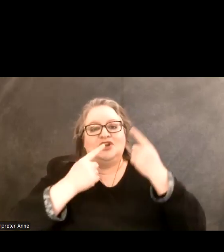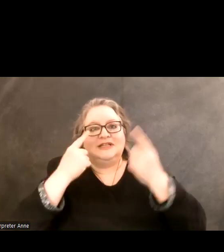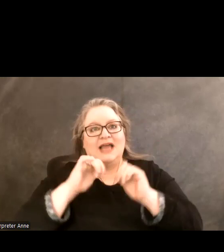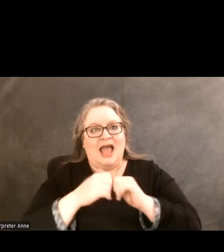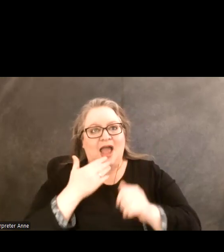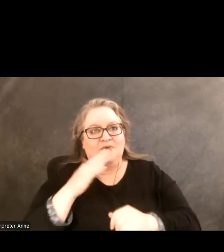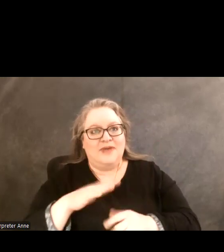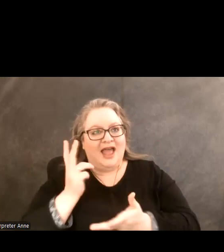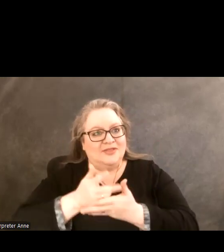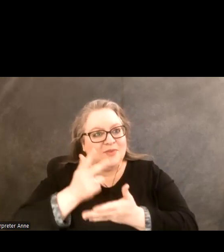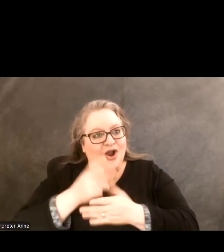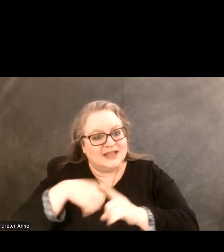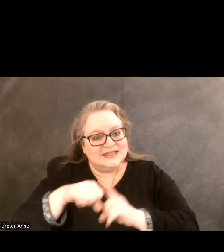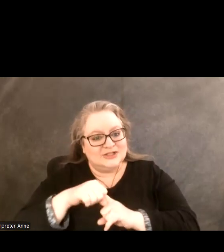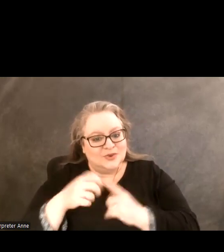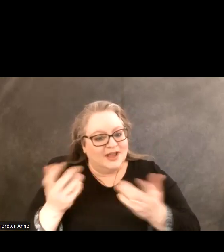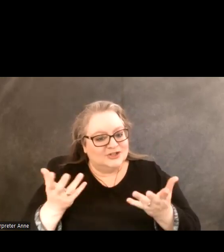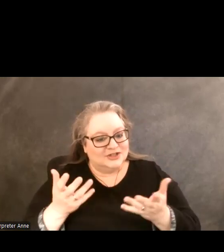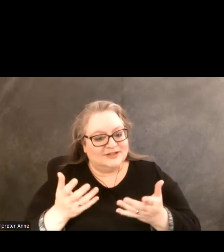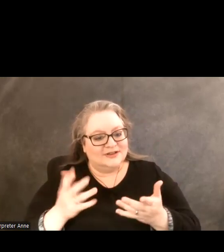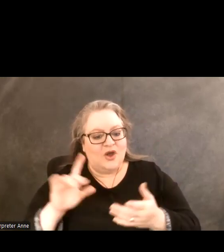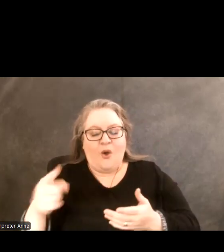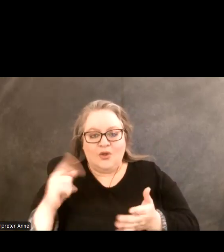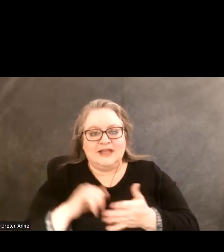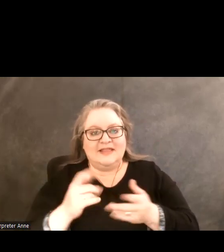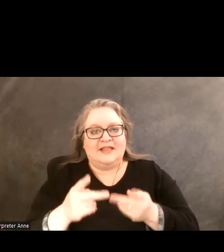parking situation was, only that the place had a flat entry,